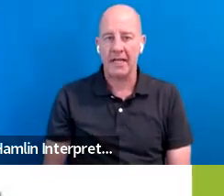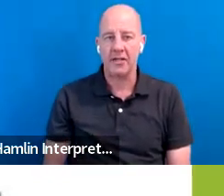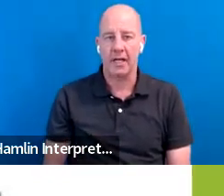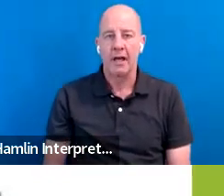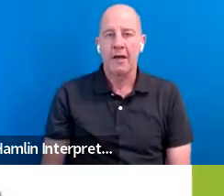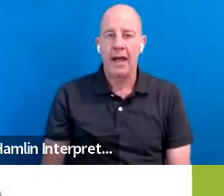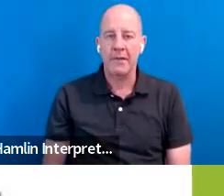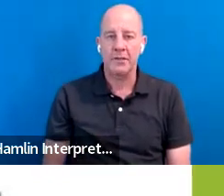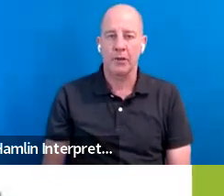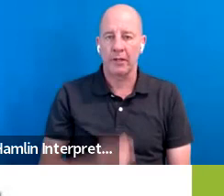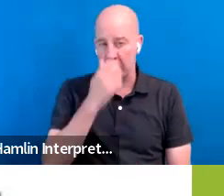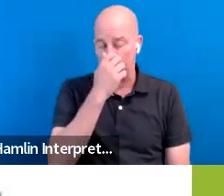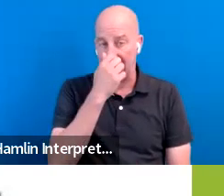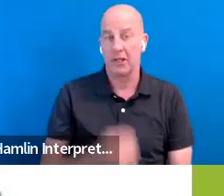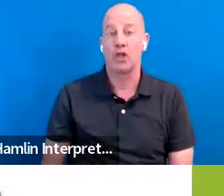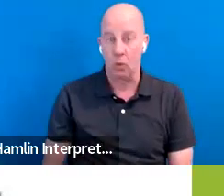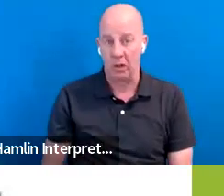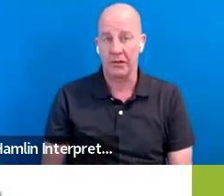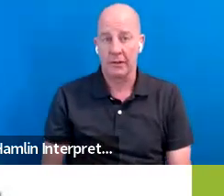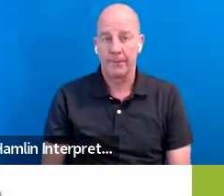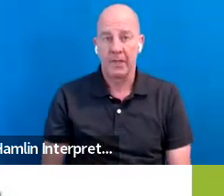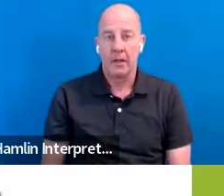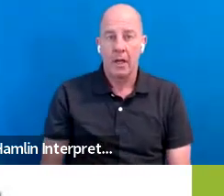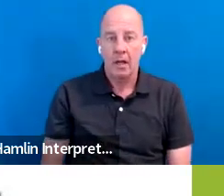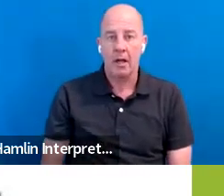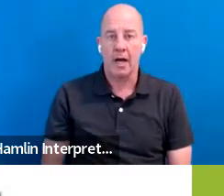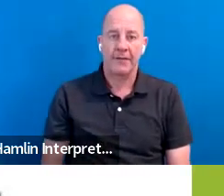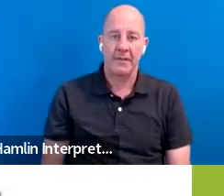With accommodation, that means we're going to provide the tools.